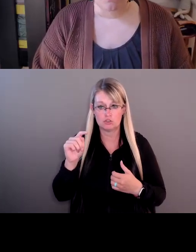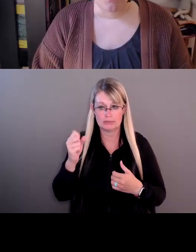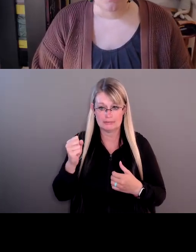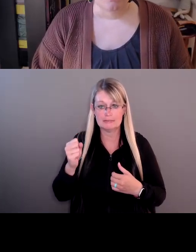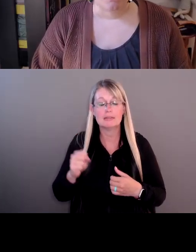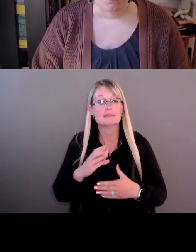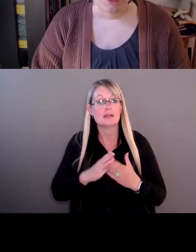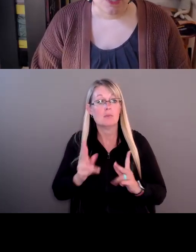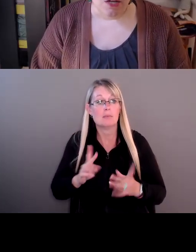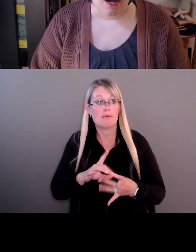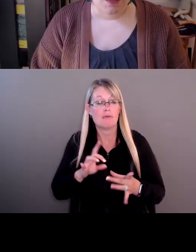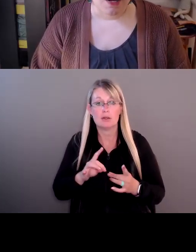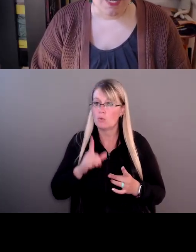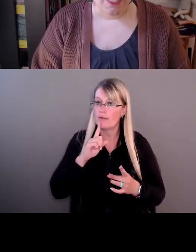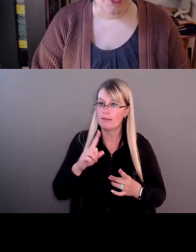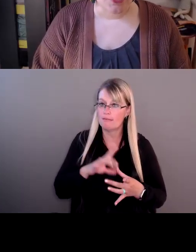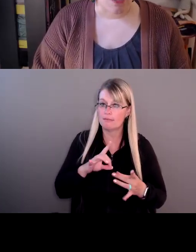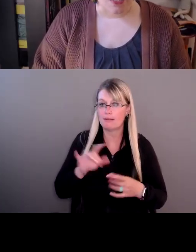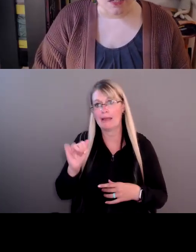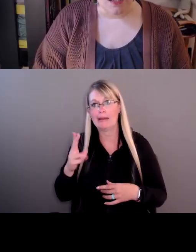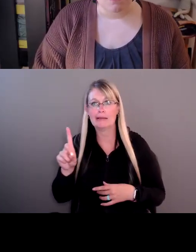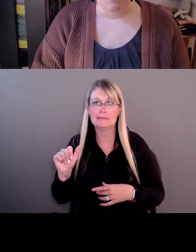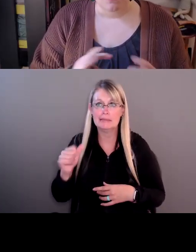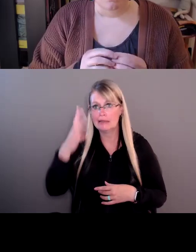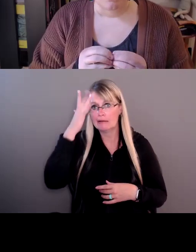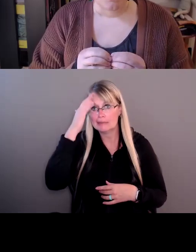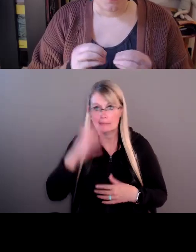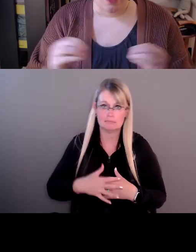neurodivergence, they are really just talking about ADHD and autism, but those are kind